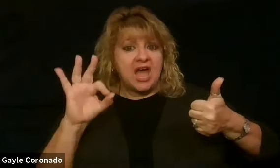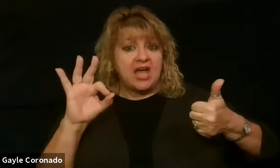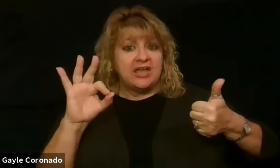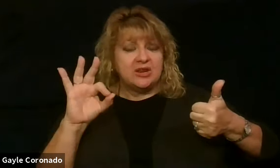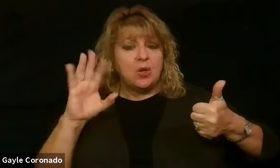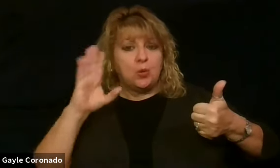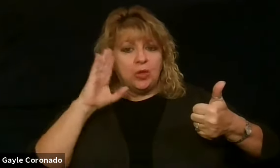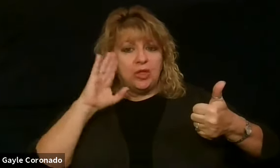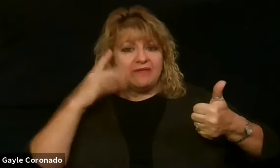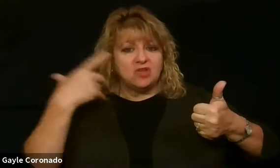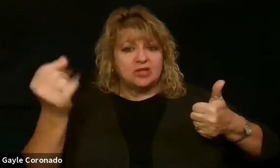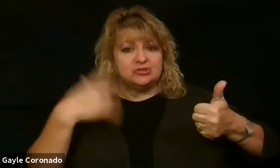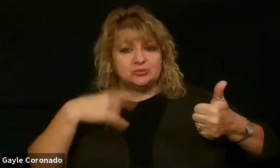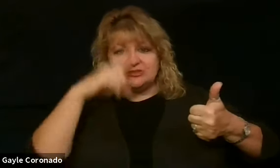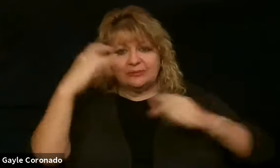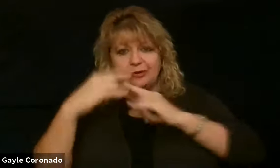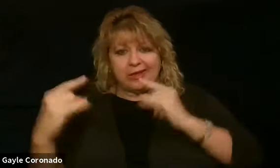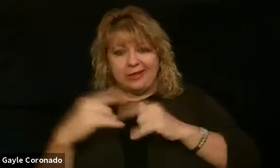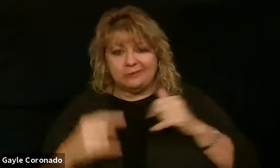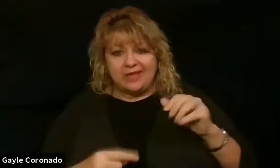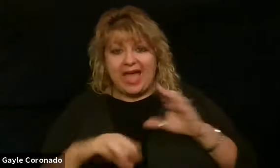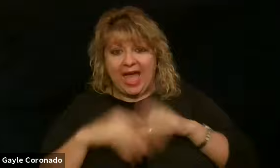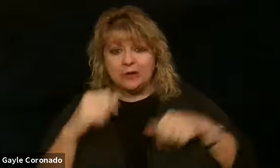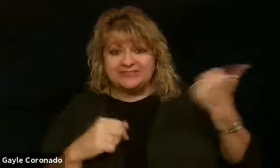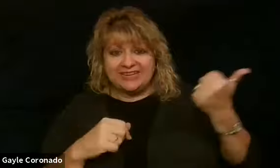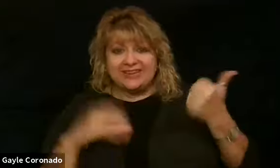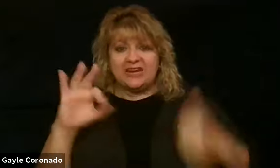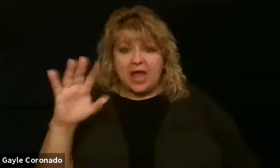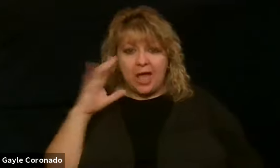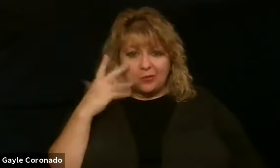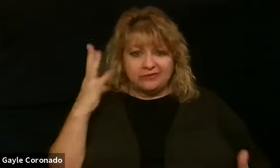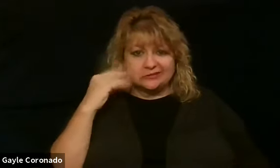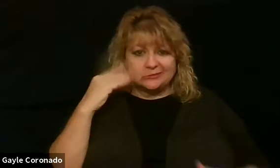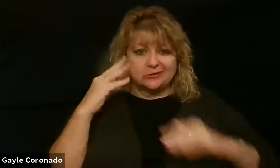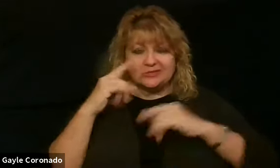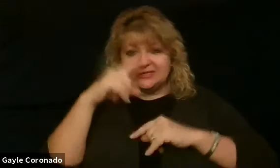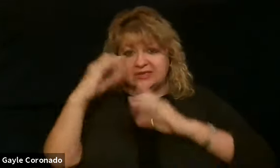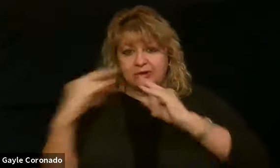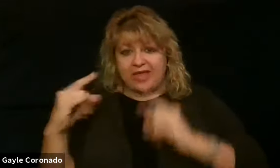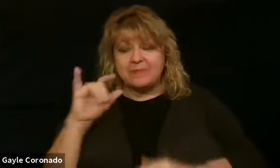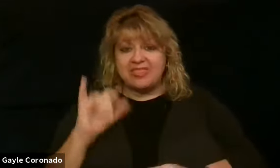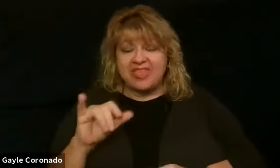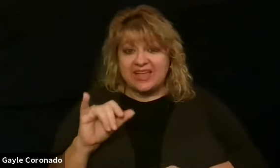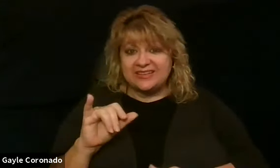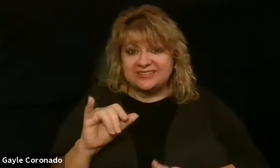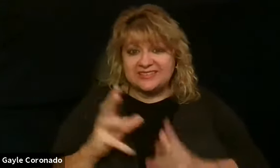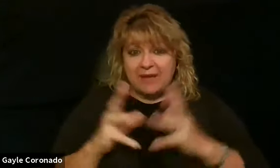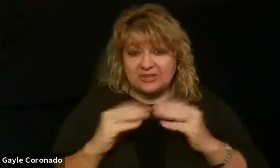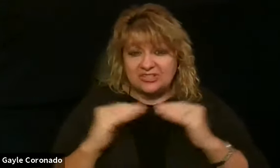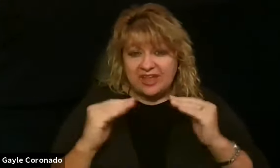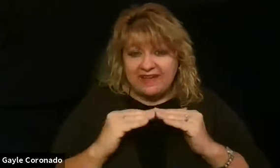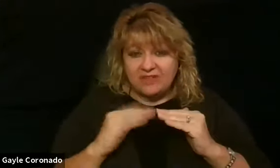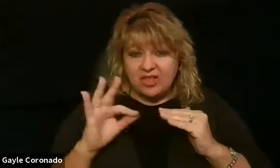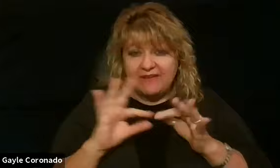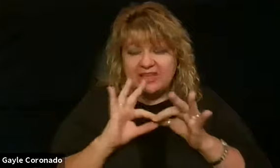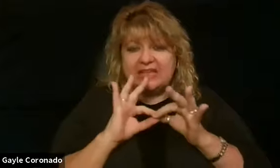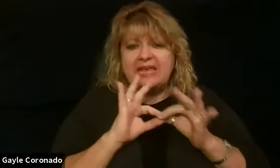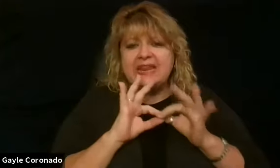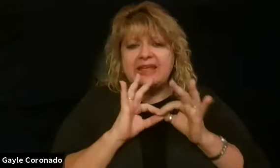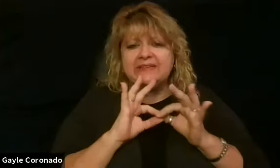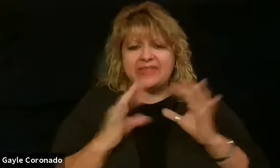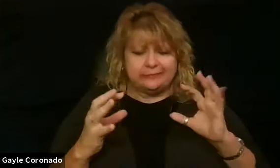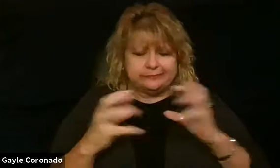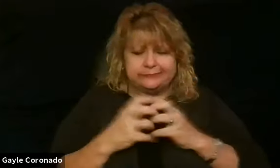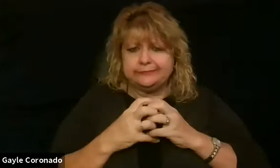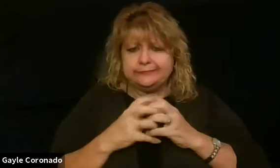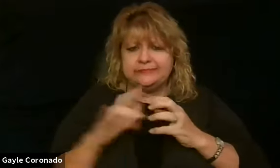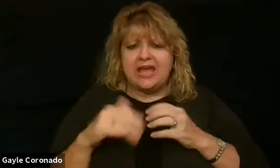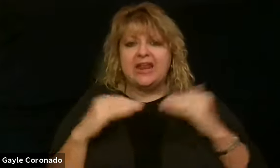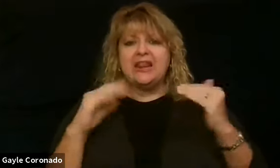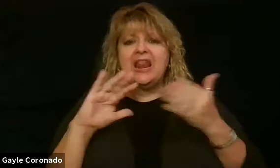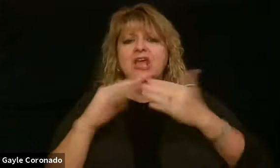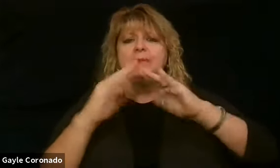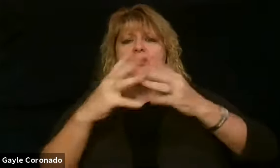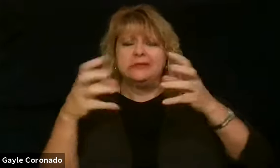So, it's just, um, it's just that level of connectedness that level of community.